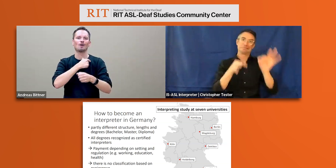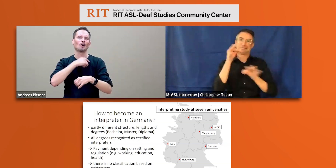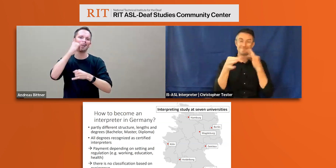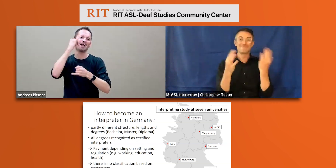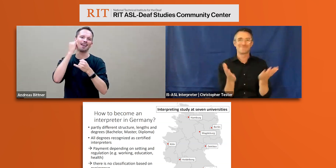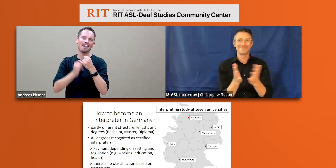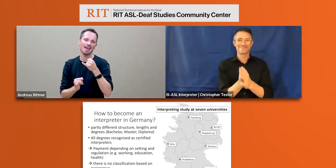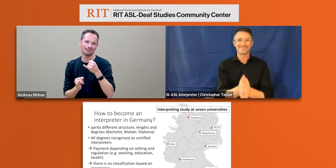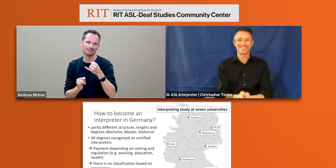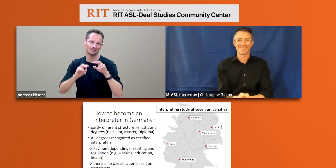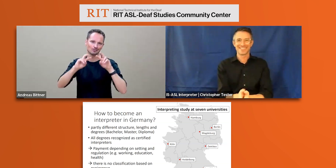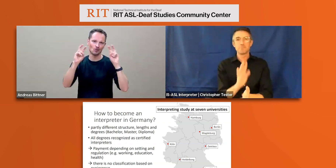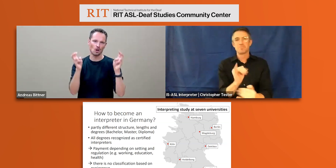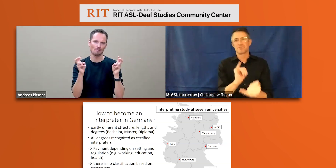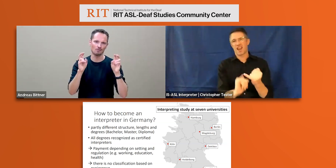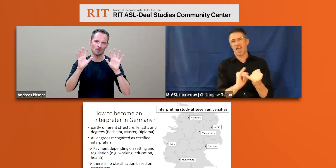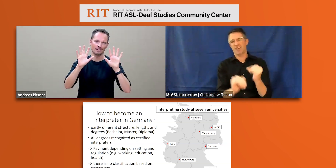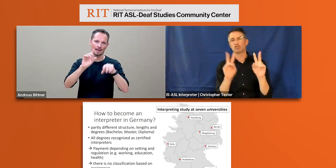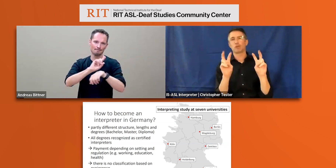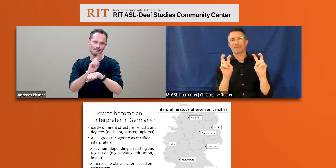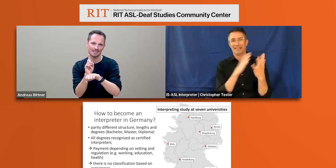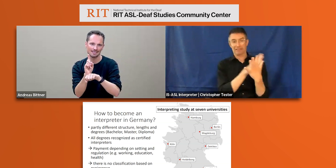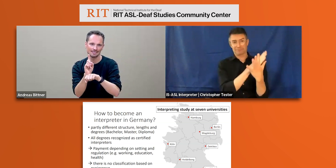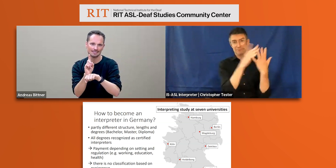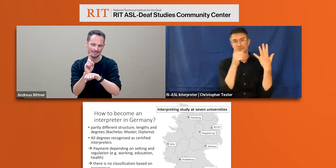Whoo! I've given you a lot of information here.